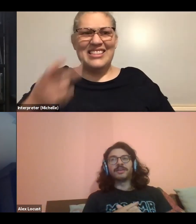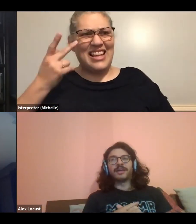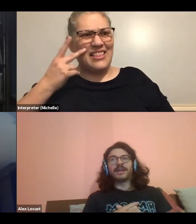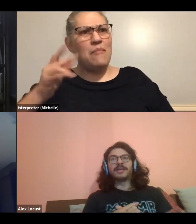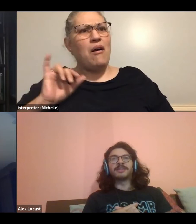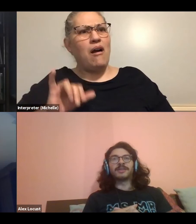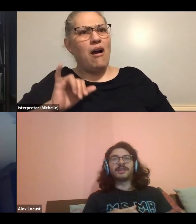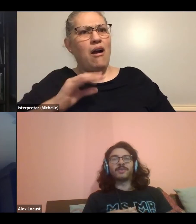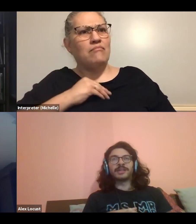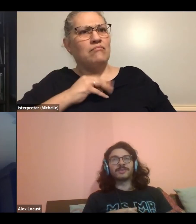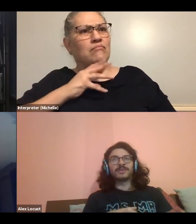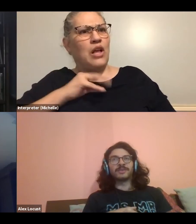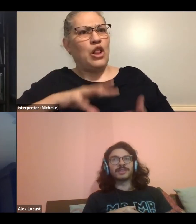Alex Locust: unhealthy choices right grow.